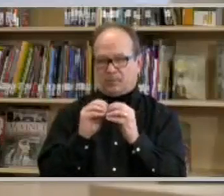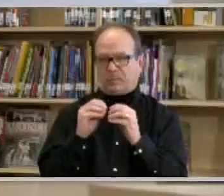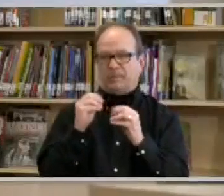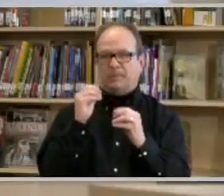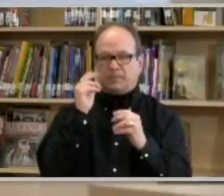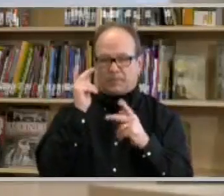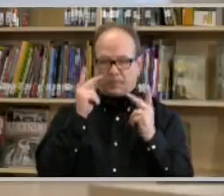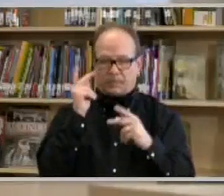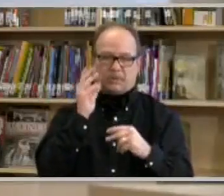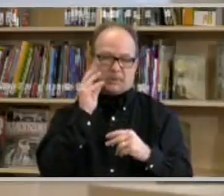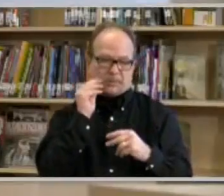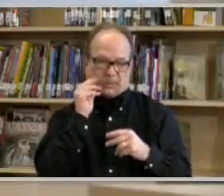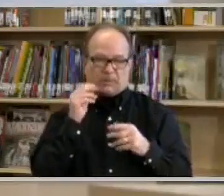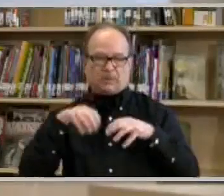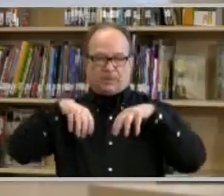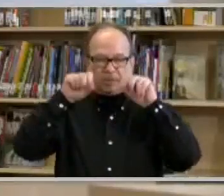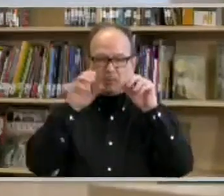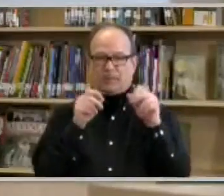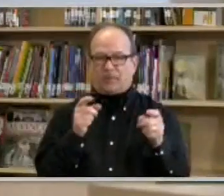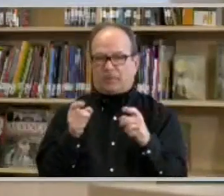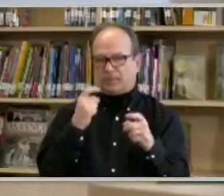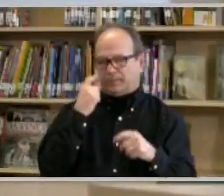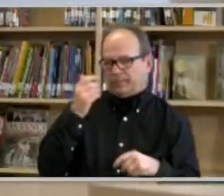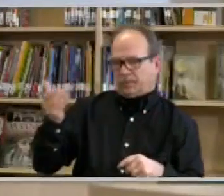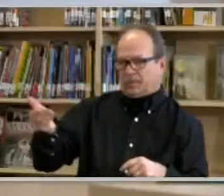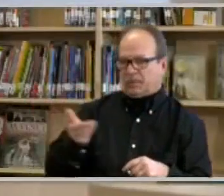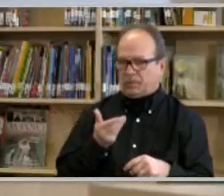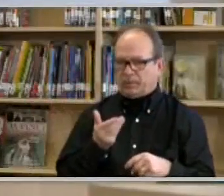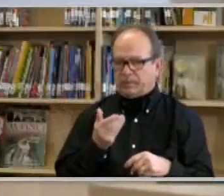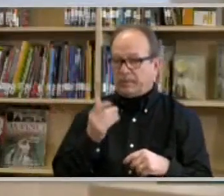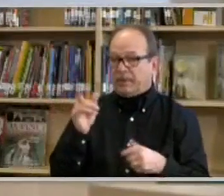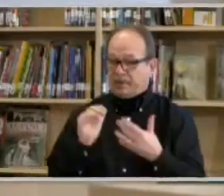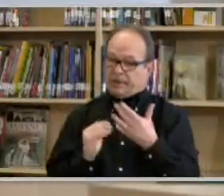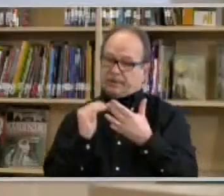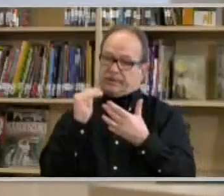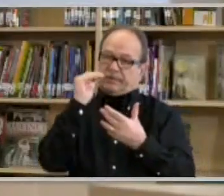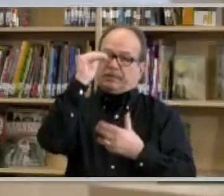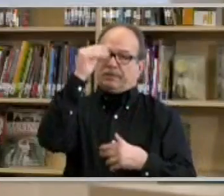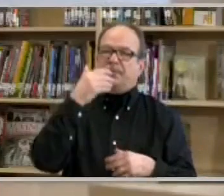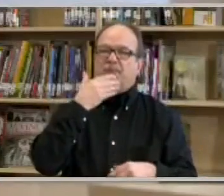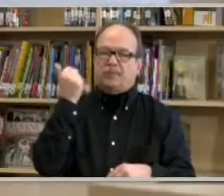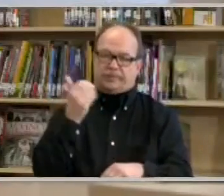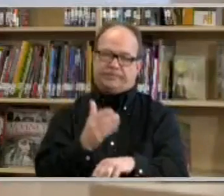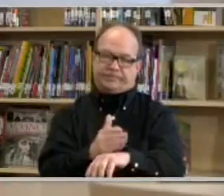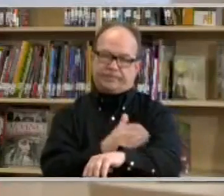COMMUNICATIONS. SHE WORKED AS A CALL TAKER DISPATCHER, DIRECTOR, SHE'S DONE